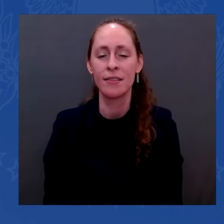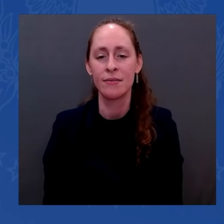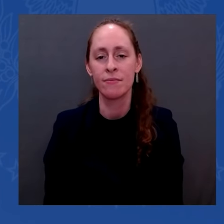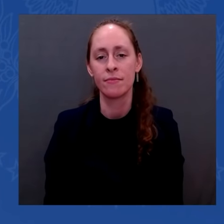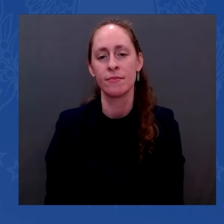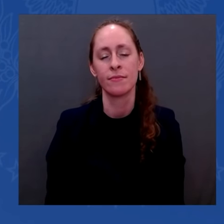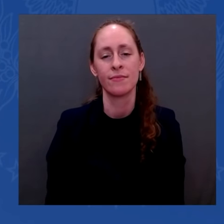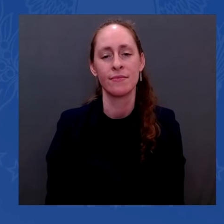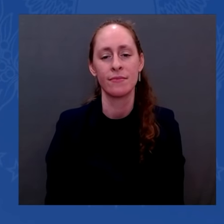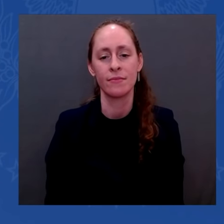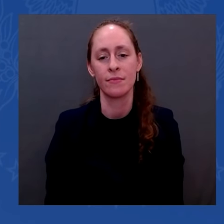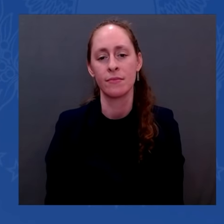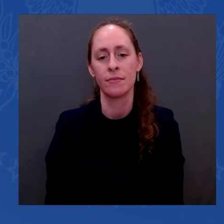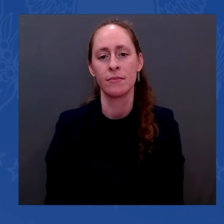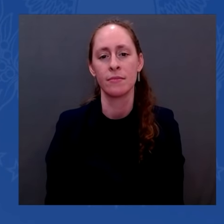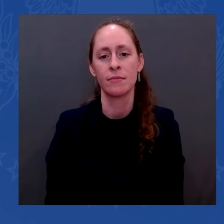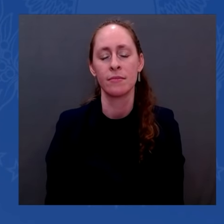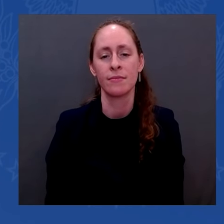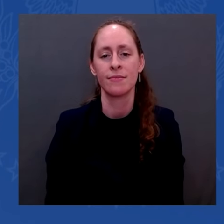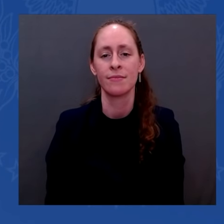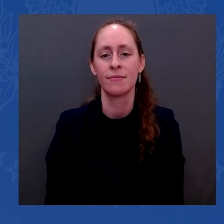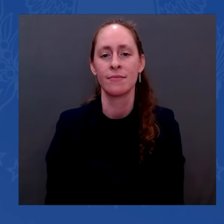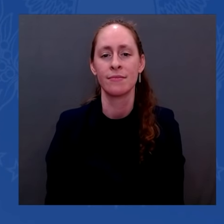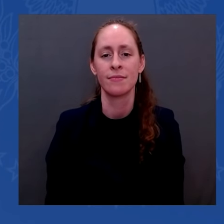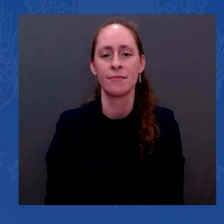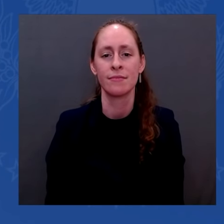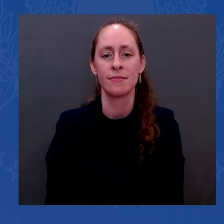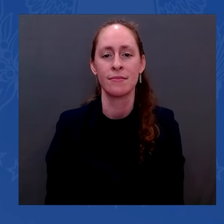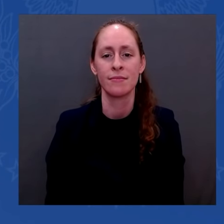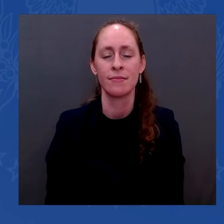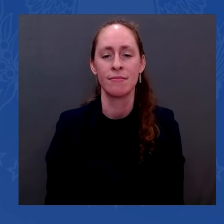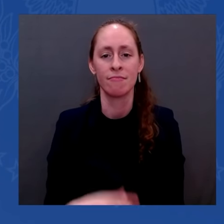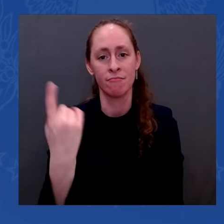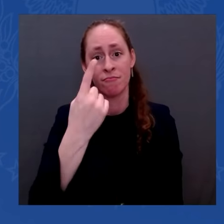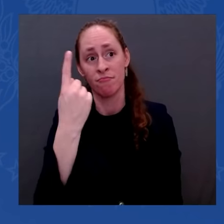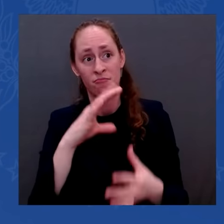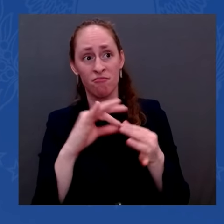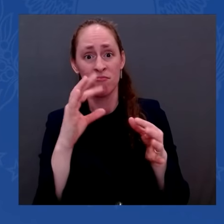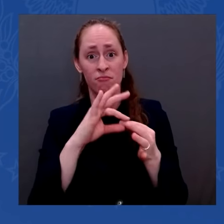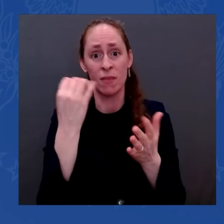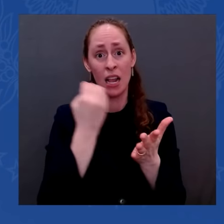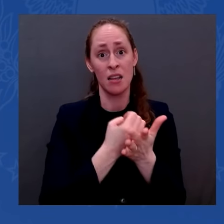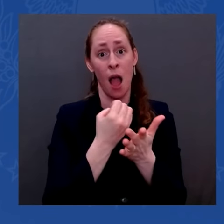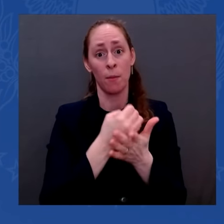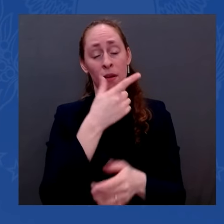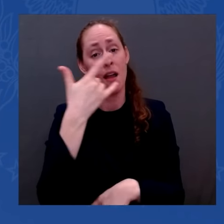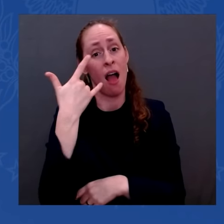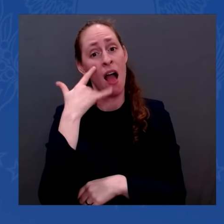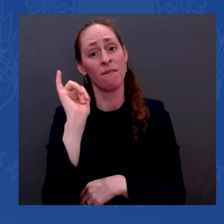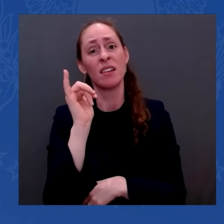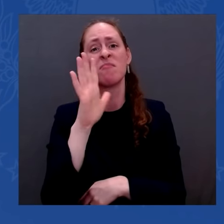is bigger than about the size of Russia's -- Governor Newsom: >> The President: For real. No -- >> Governor Newsom: Twice. It's twice the size, Mr. President.